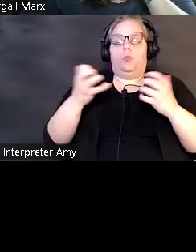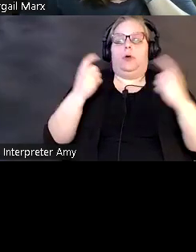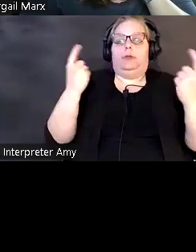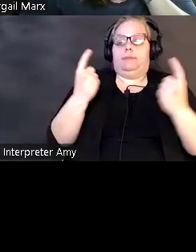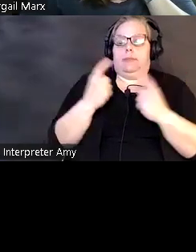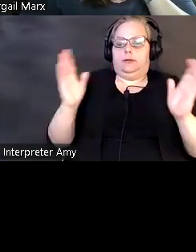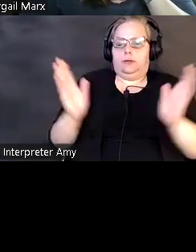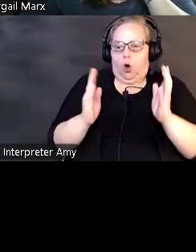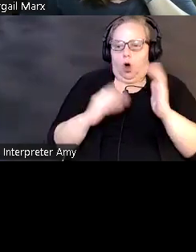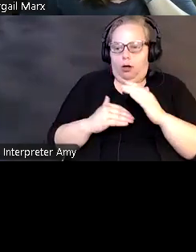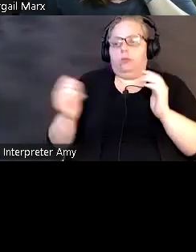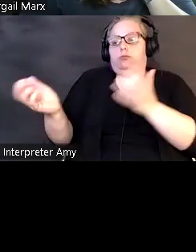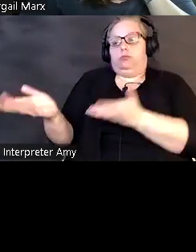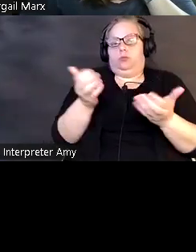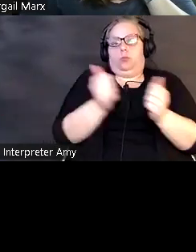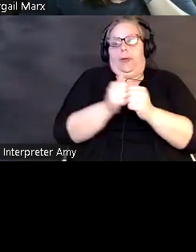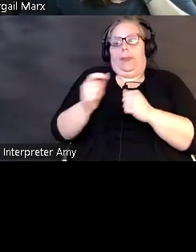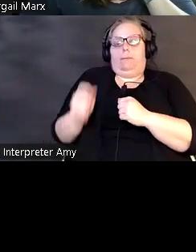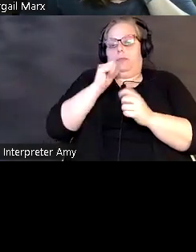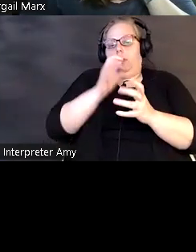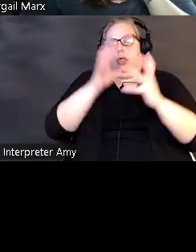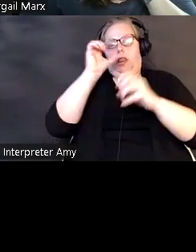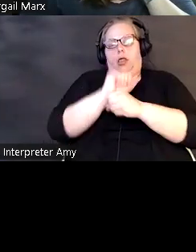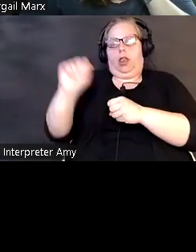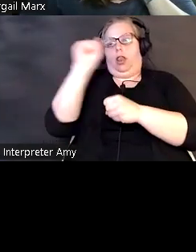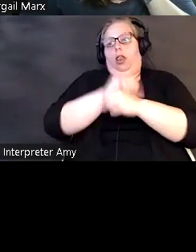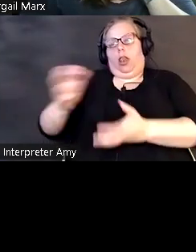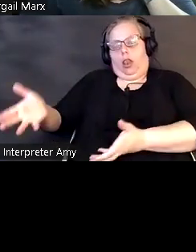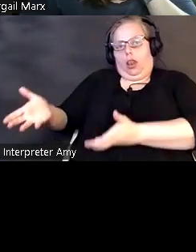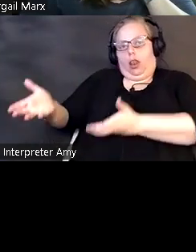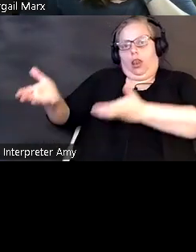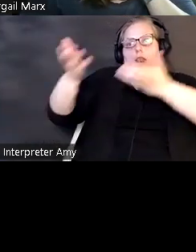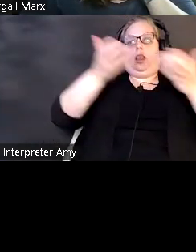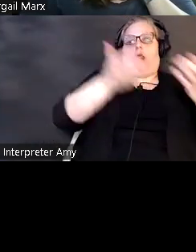bring with them without too much effort. Toby Dynavox also has a larger device,